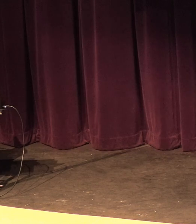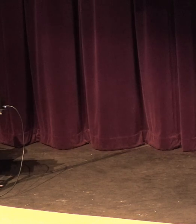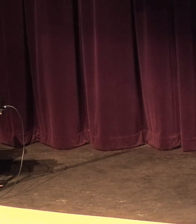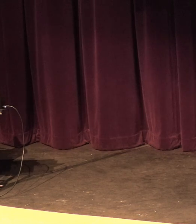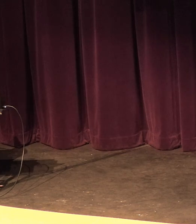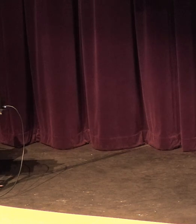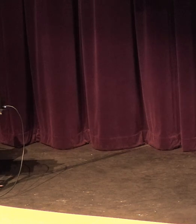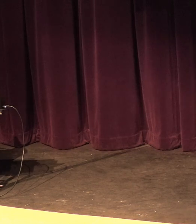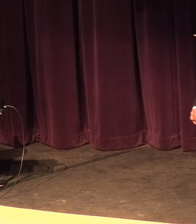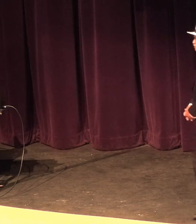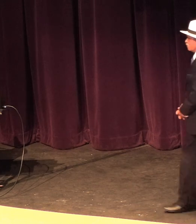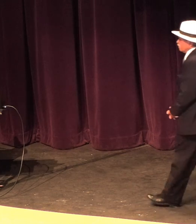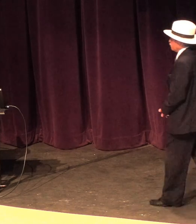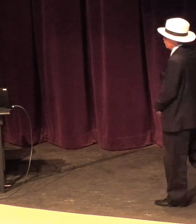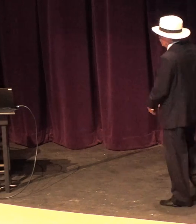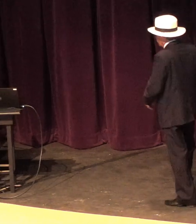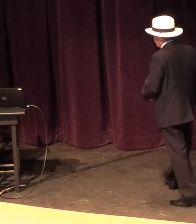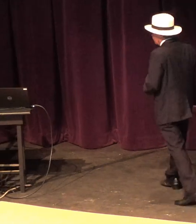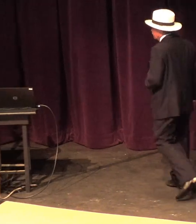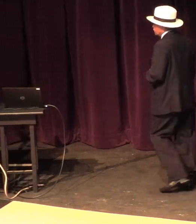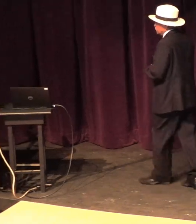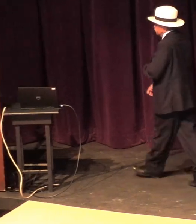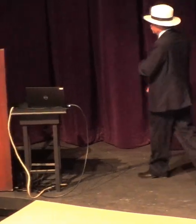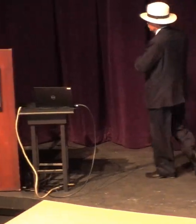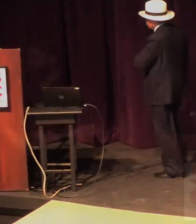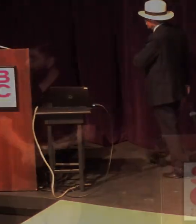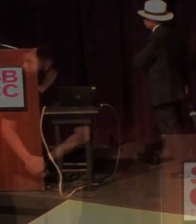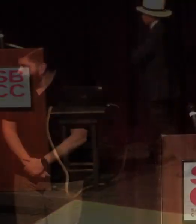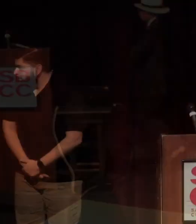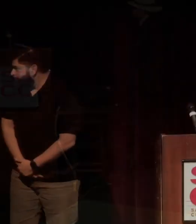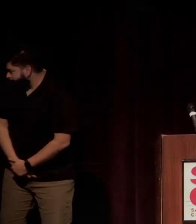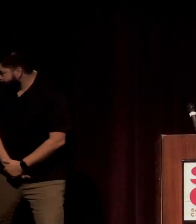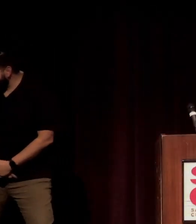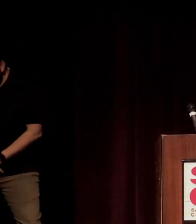also speak your mind to me. Thank you. Have a great semester.